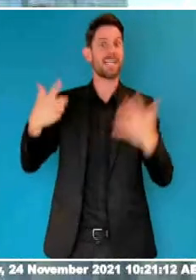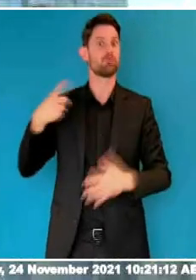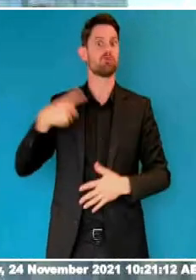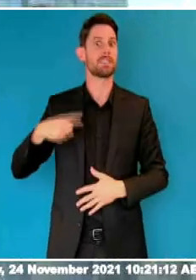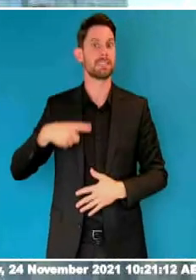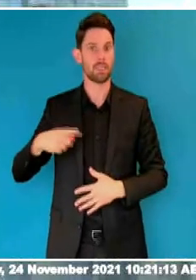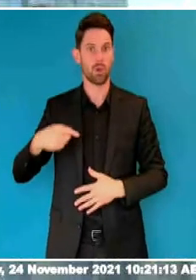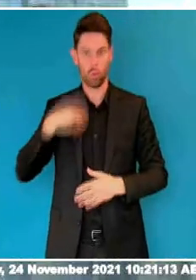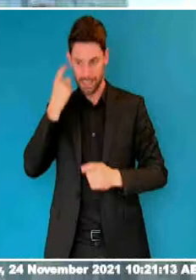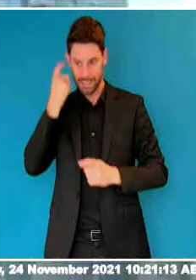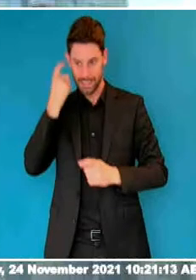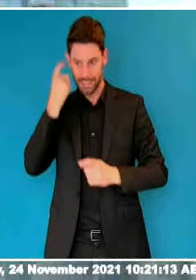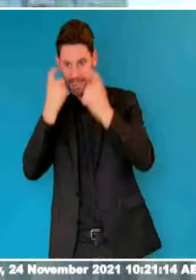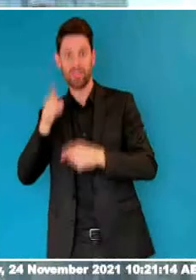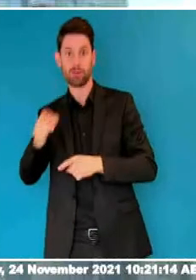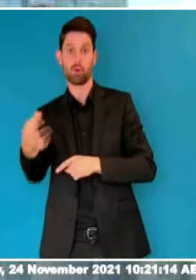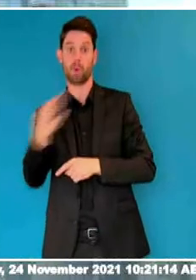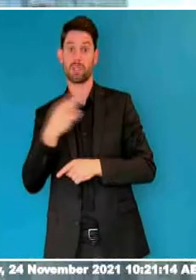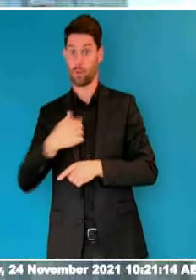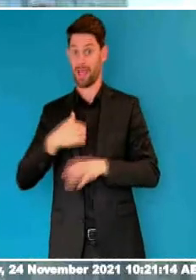As I said before, we haven't rejected any requests in the last two years.